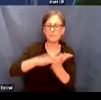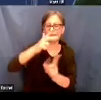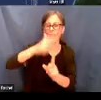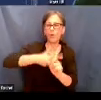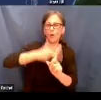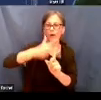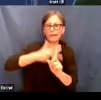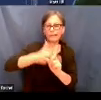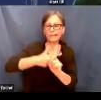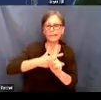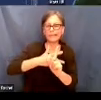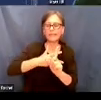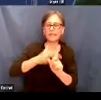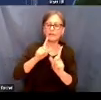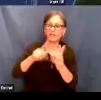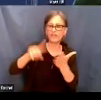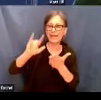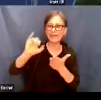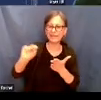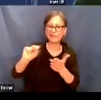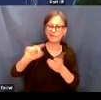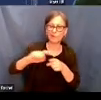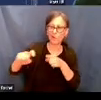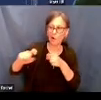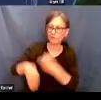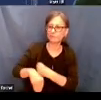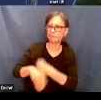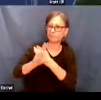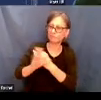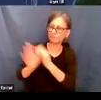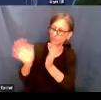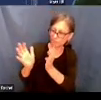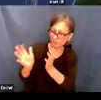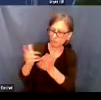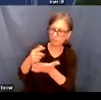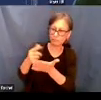un-monitored check-in phone call with each student placed in the non-public school.